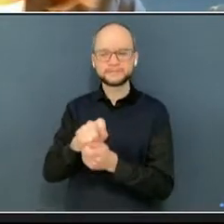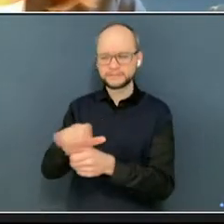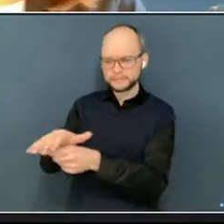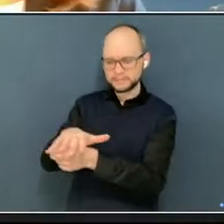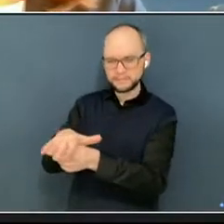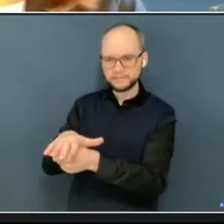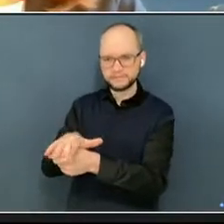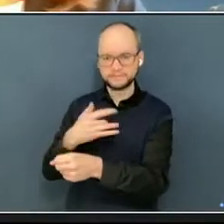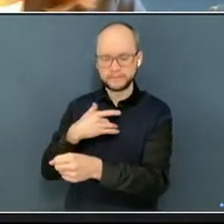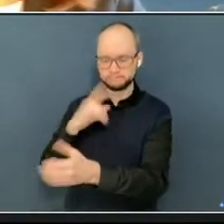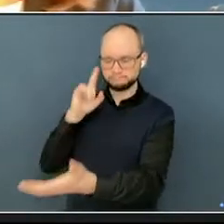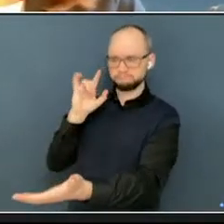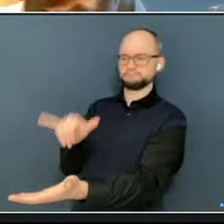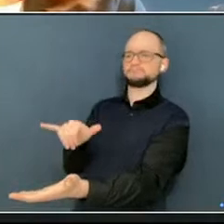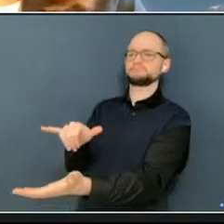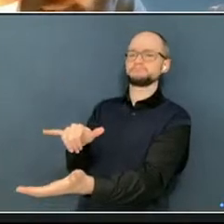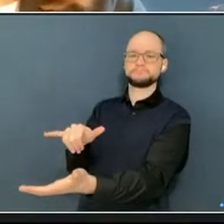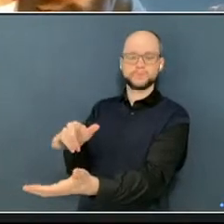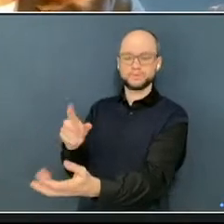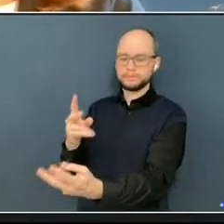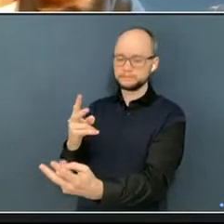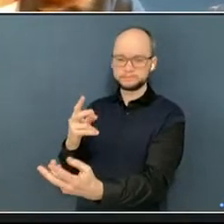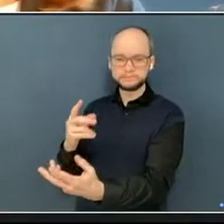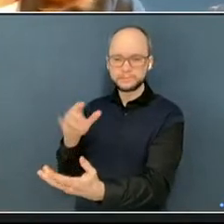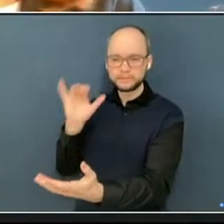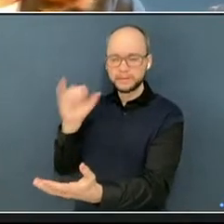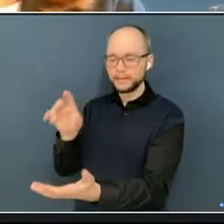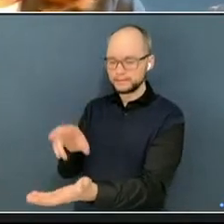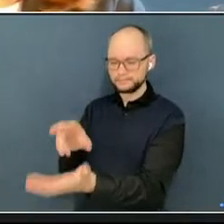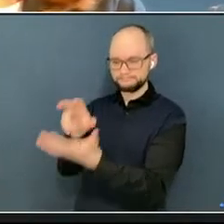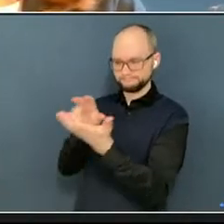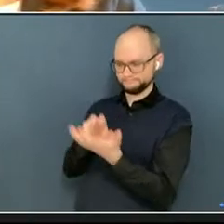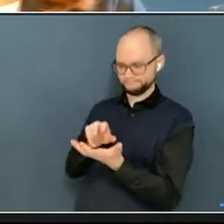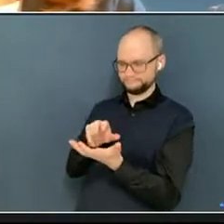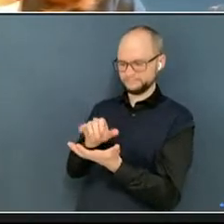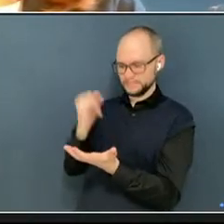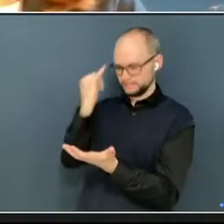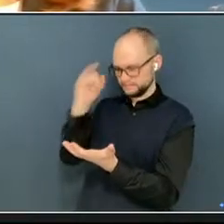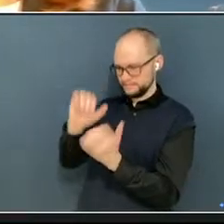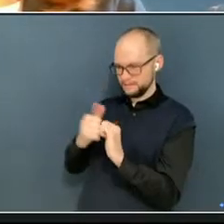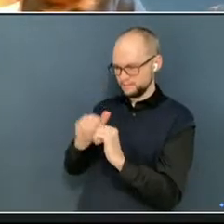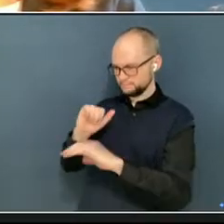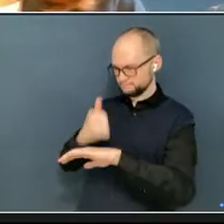that you remembered and brought back ideas? >> That would be Berkinhead Park.